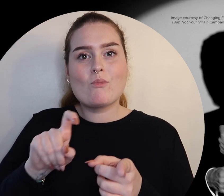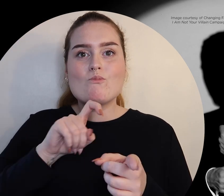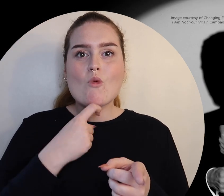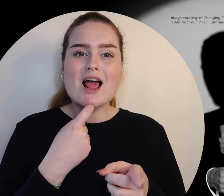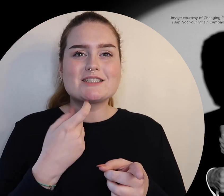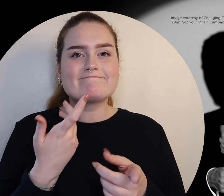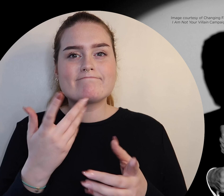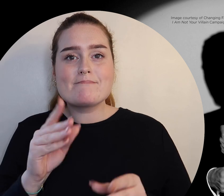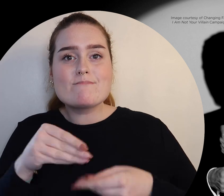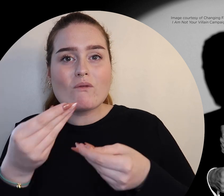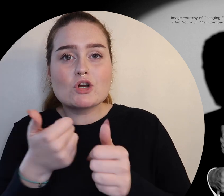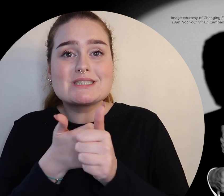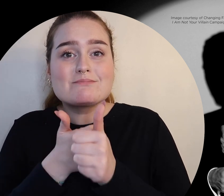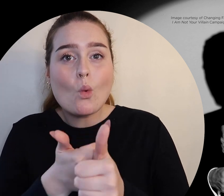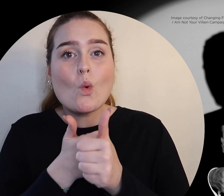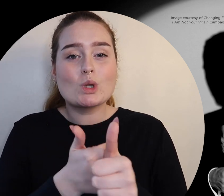for everyone with a visible difference.